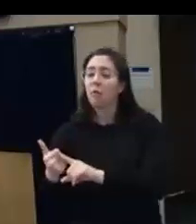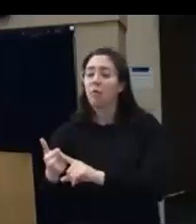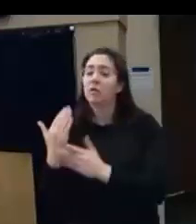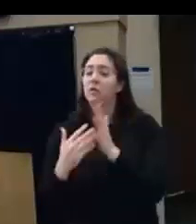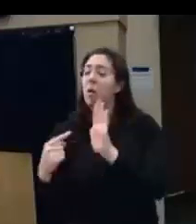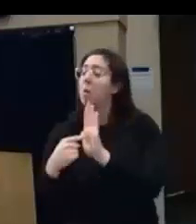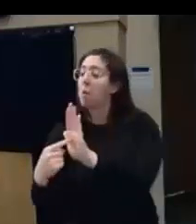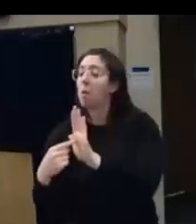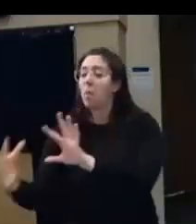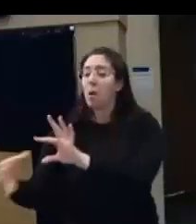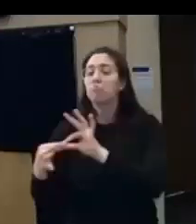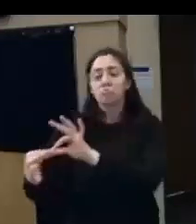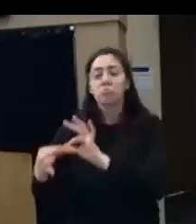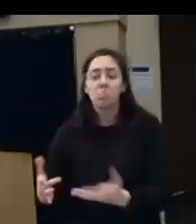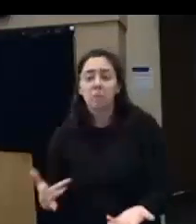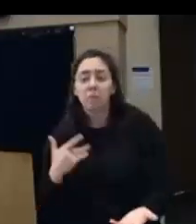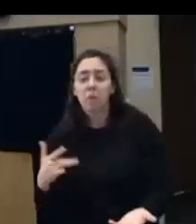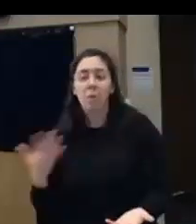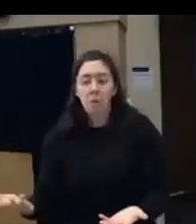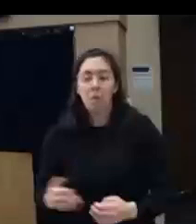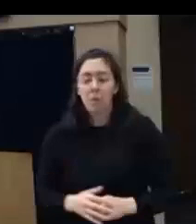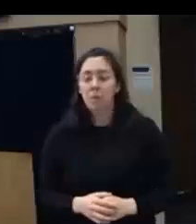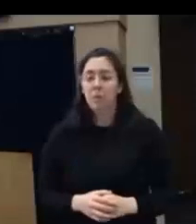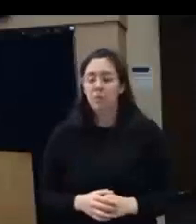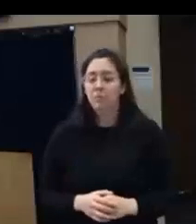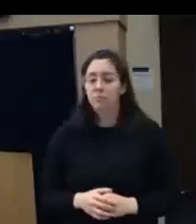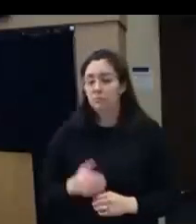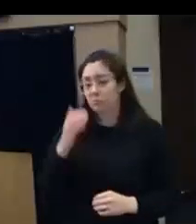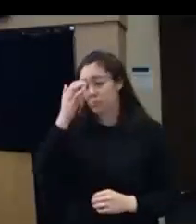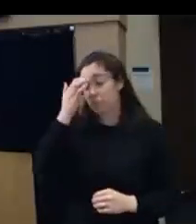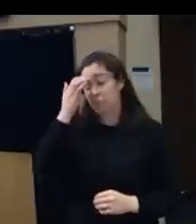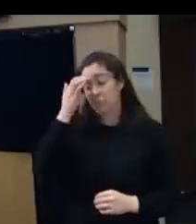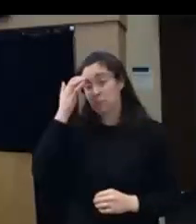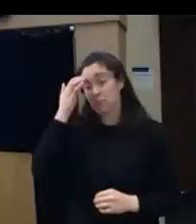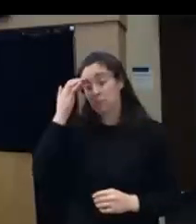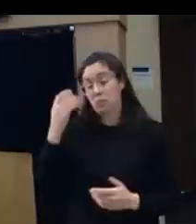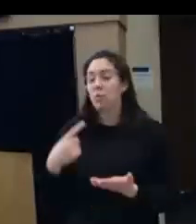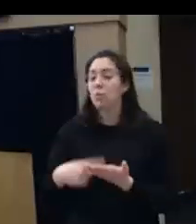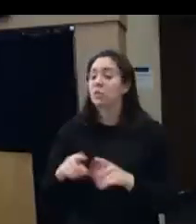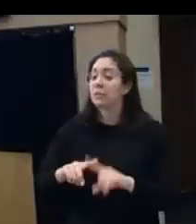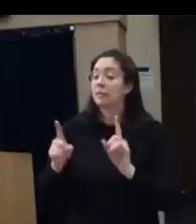can resonate with them as well um you know we discuss the difference between avoidance and